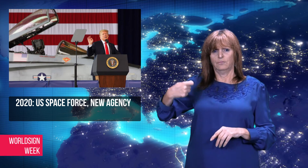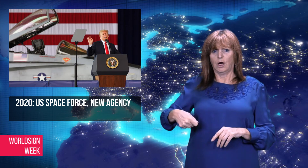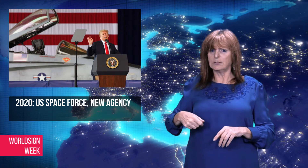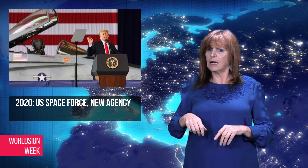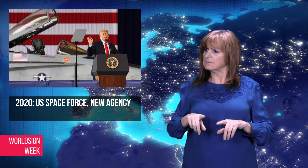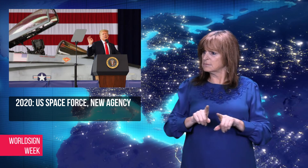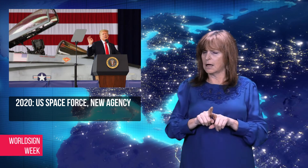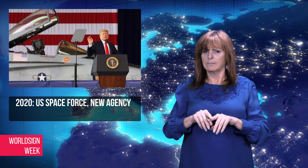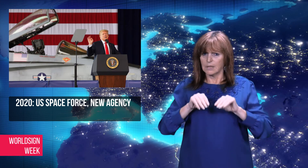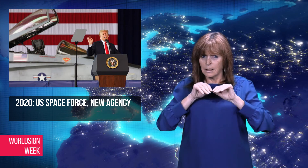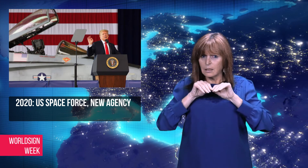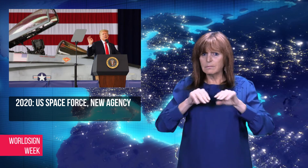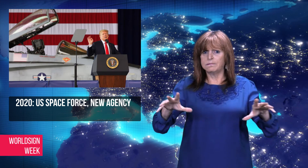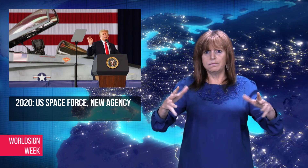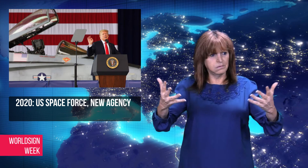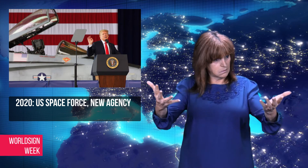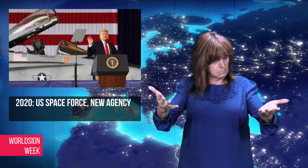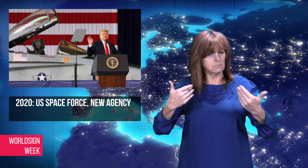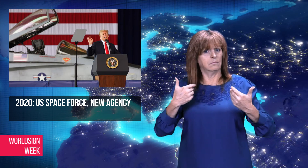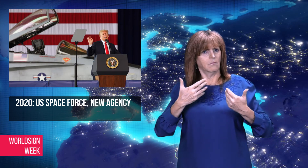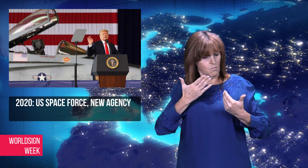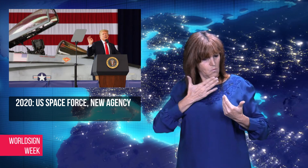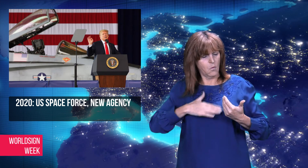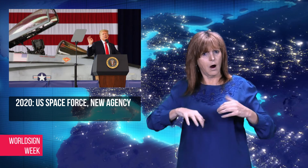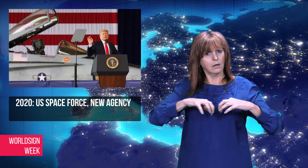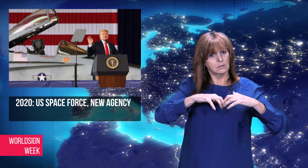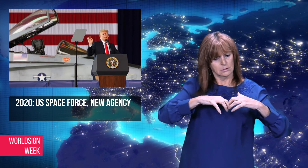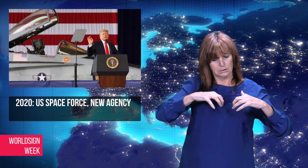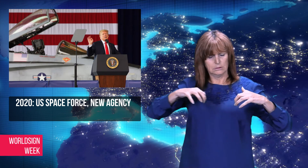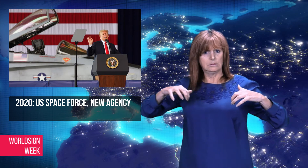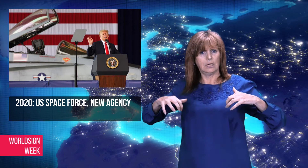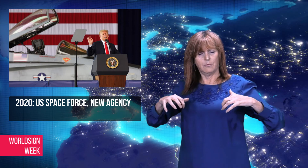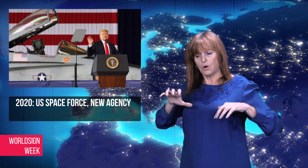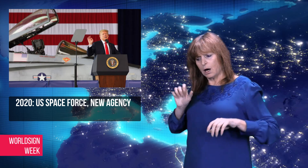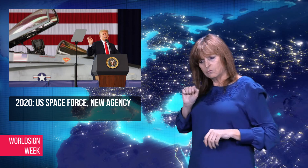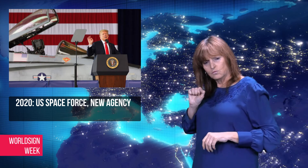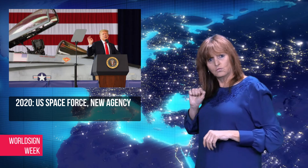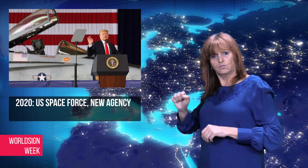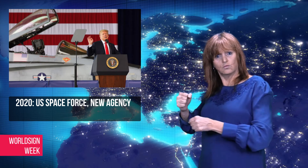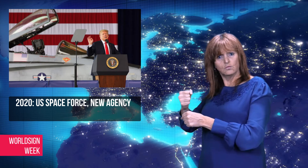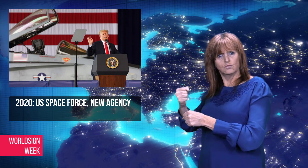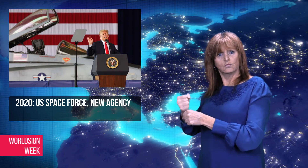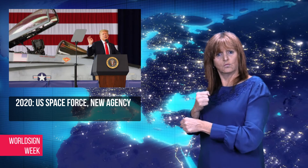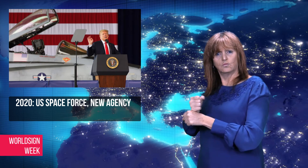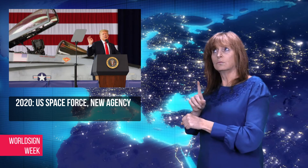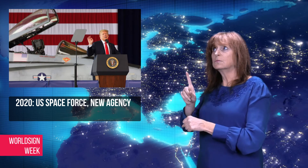president to publicly call for this separate military